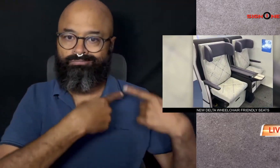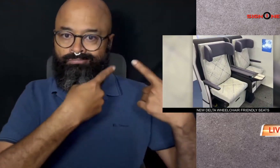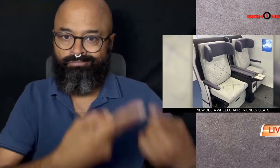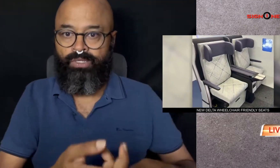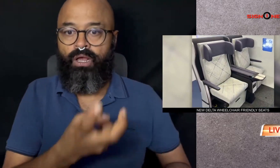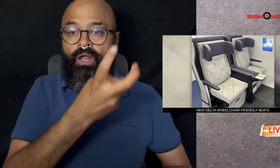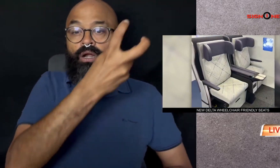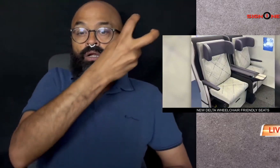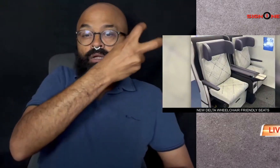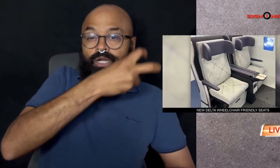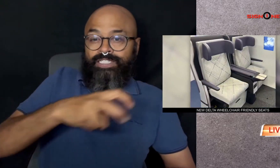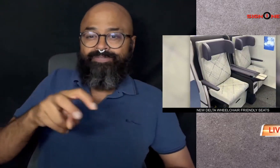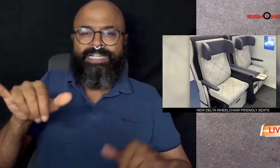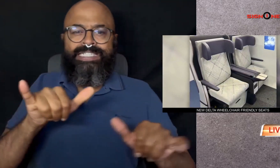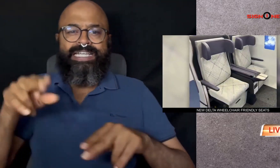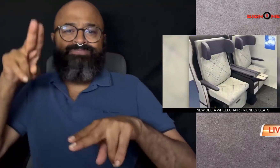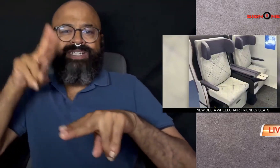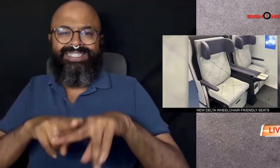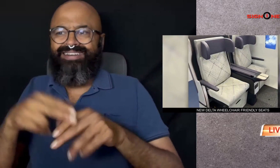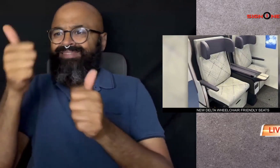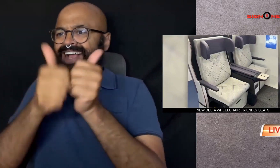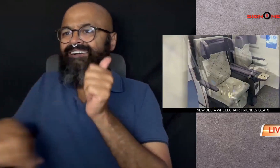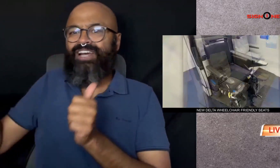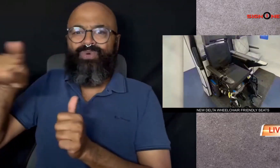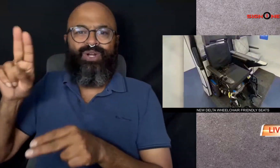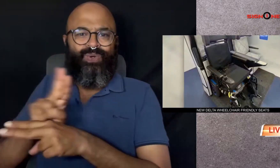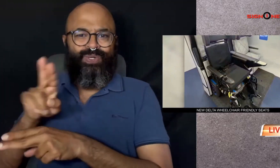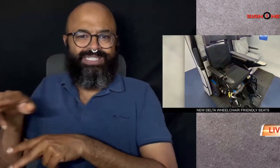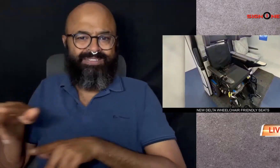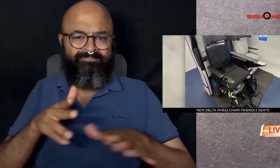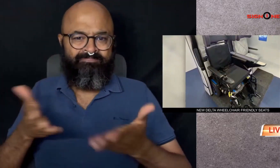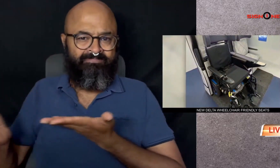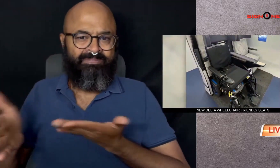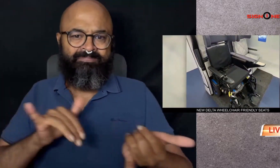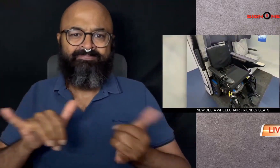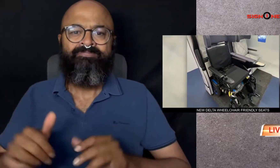right now they have to be transferred to the same seats everyone else uses